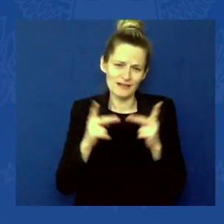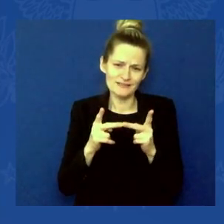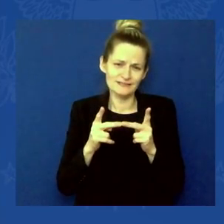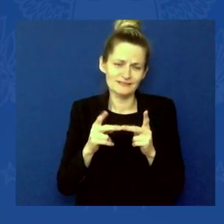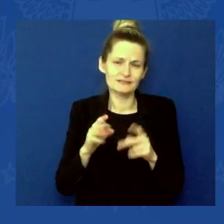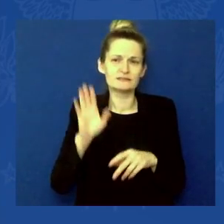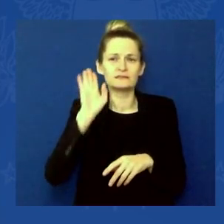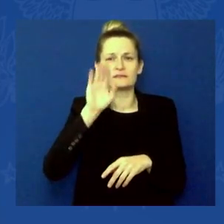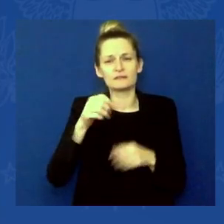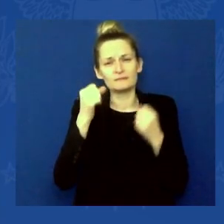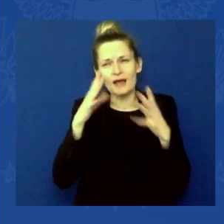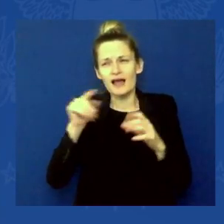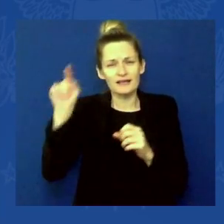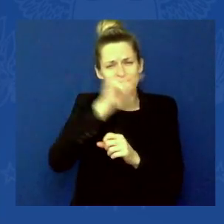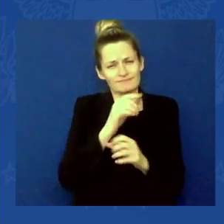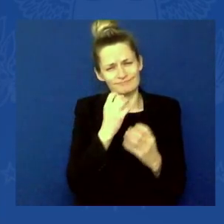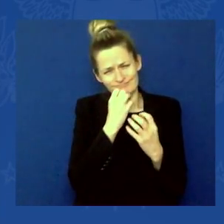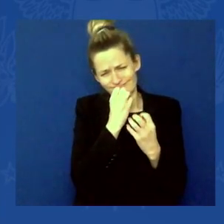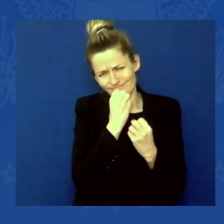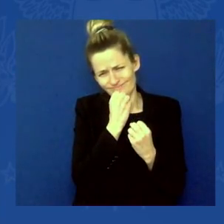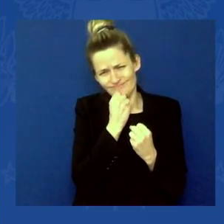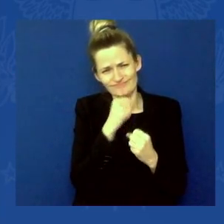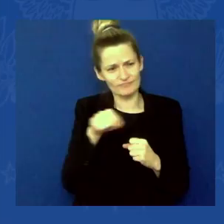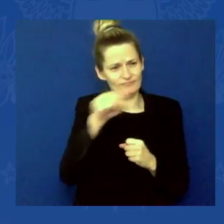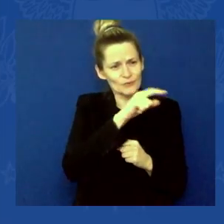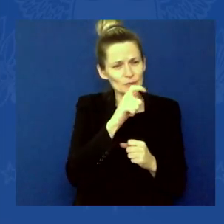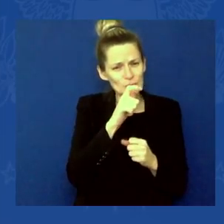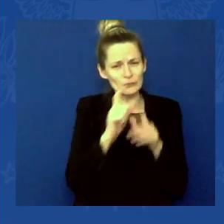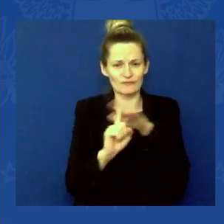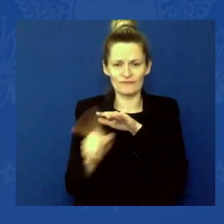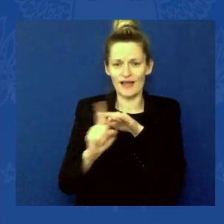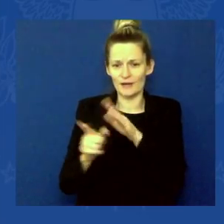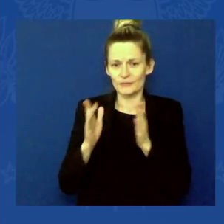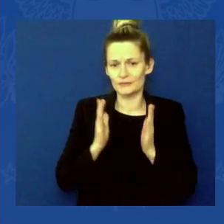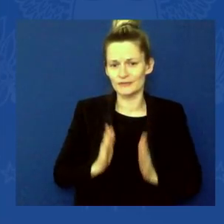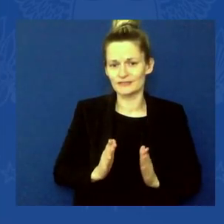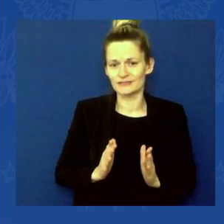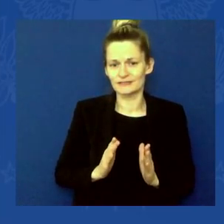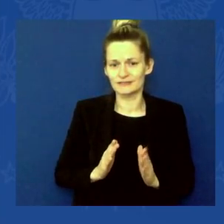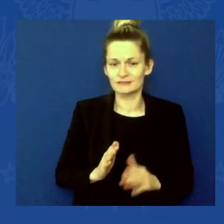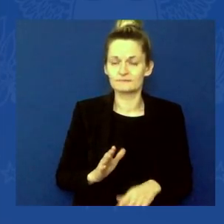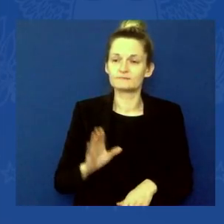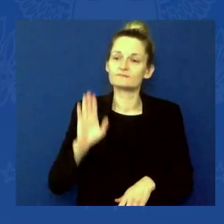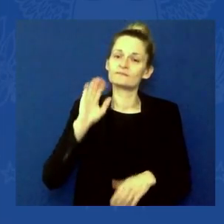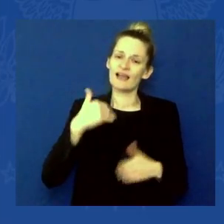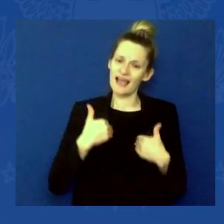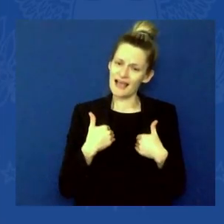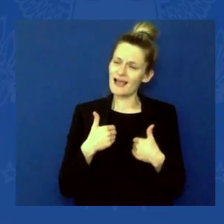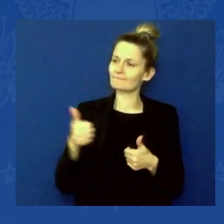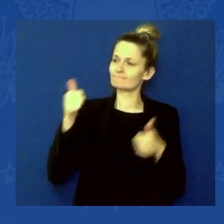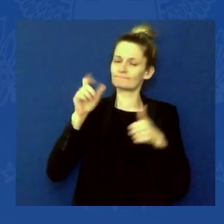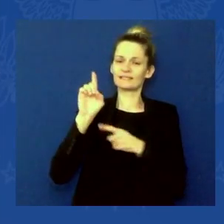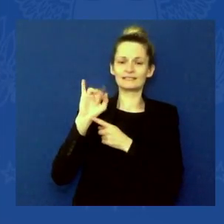And to all the diplomats and civil servants who are working around the clock to rescue American citizens, the citizens of our Allies,